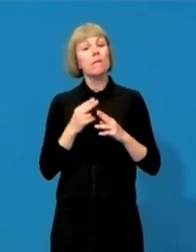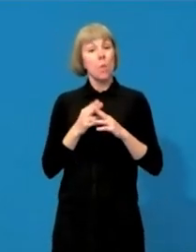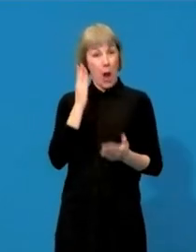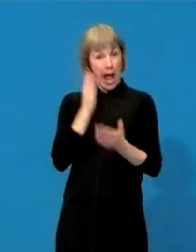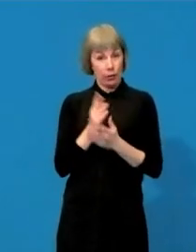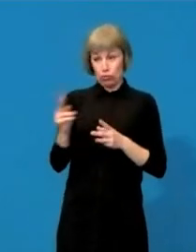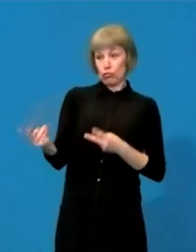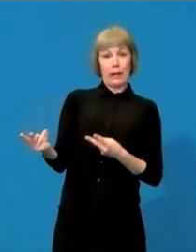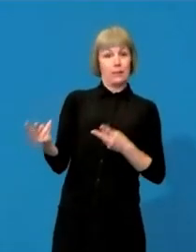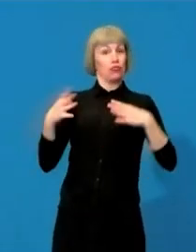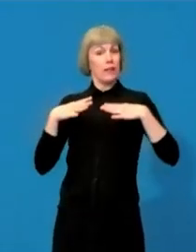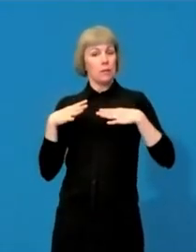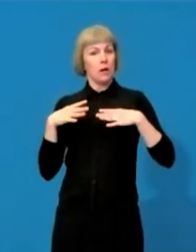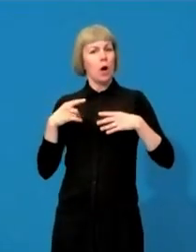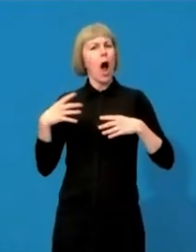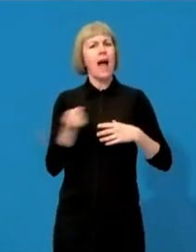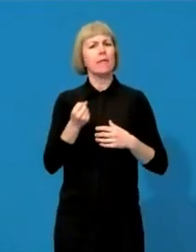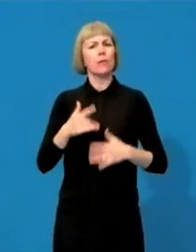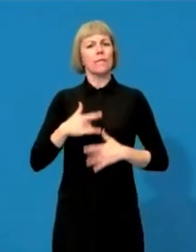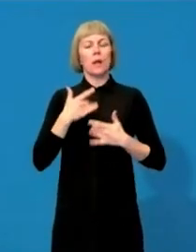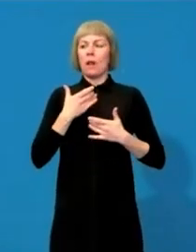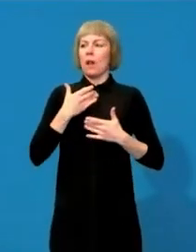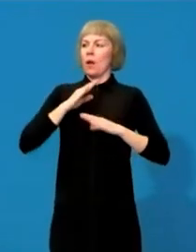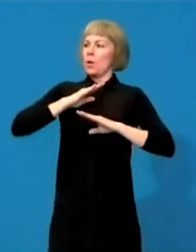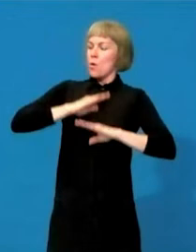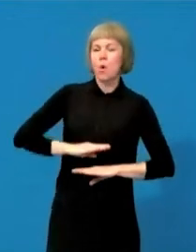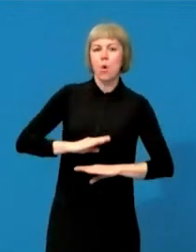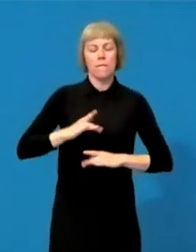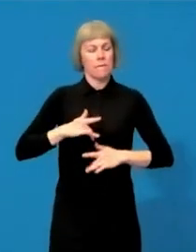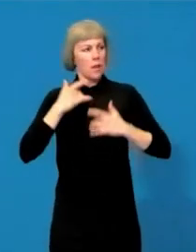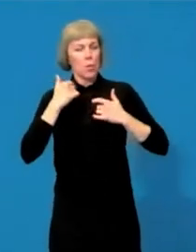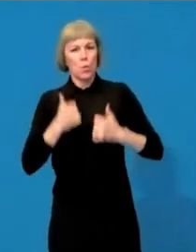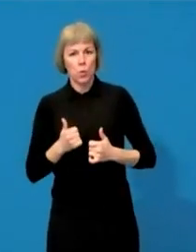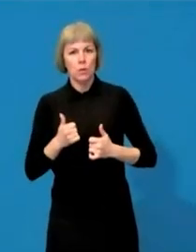Like, with people I trust and I know that will look after my son.